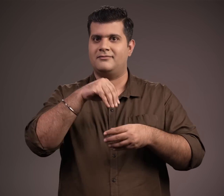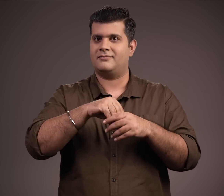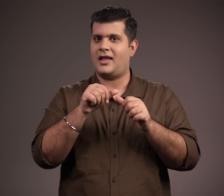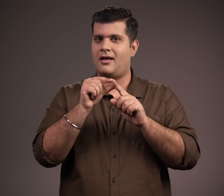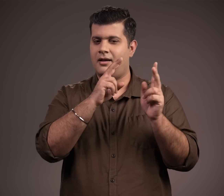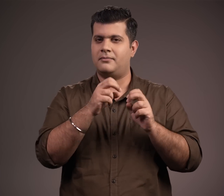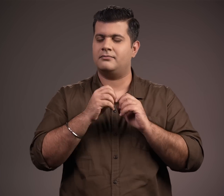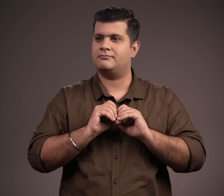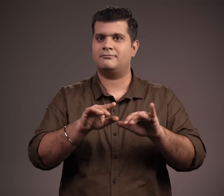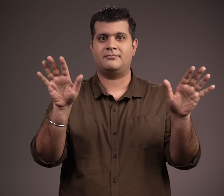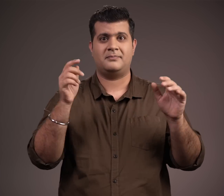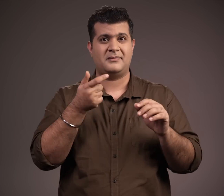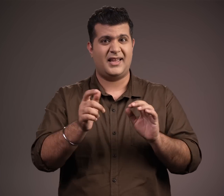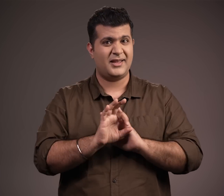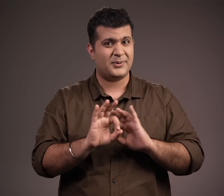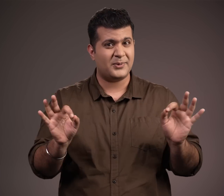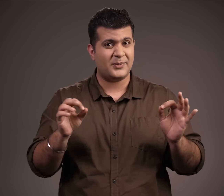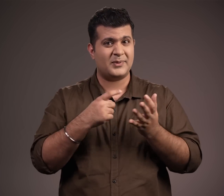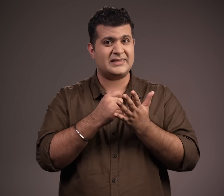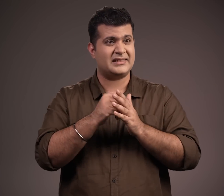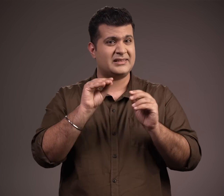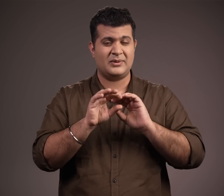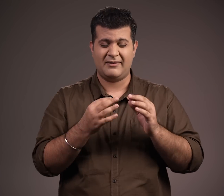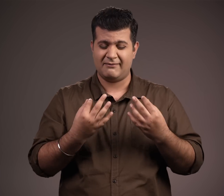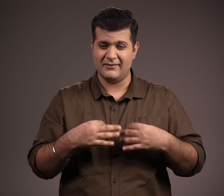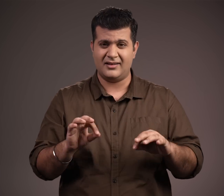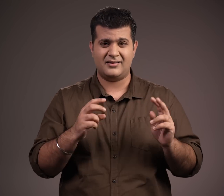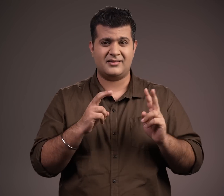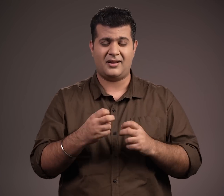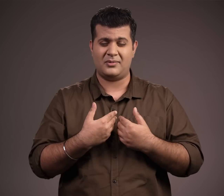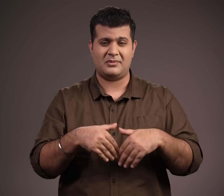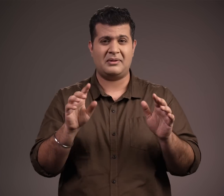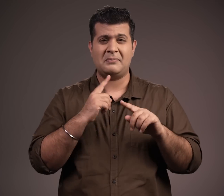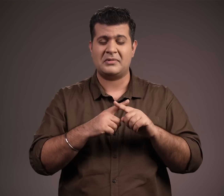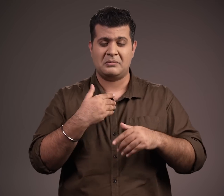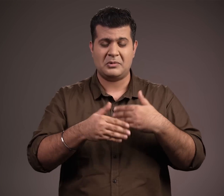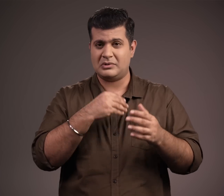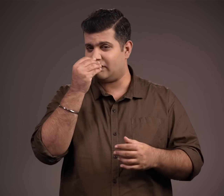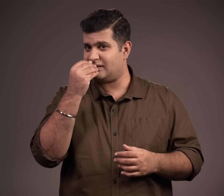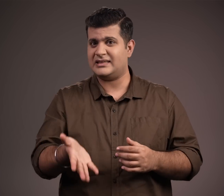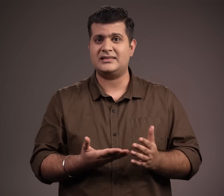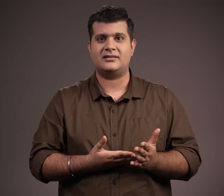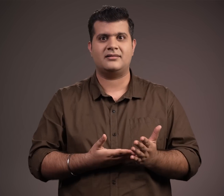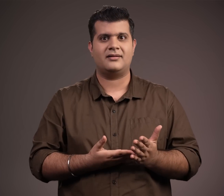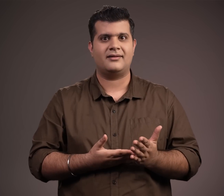It can be downloaded free of cost and used without registration. Download and use it easily!